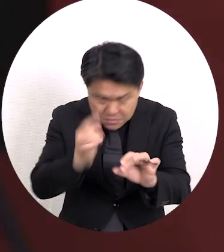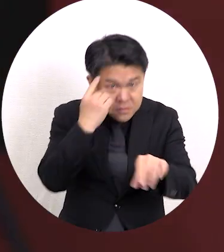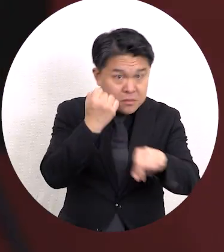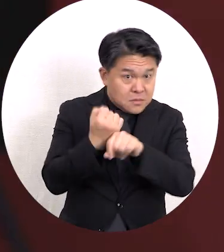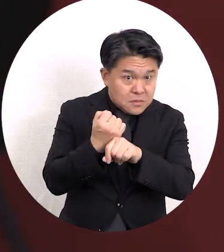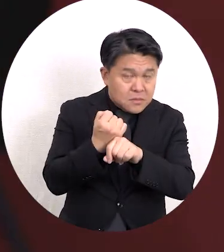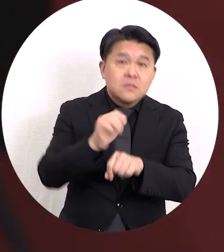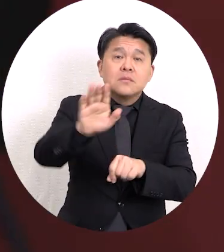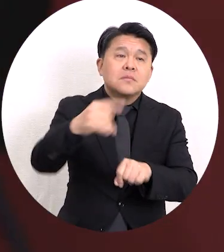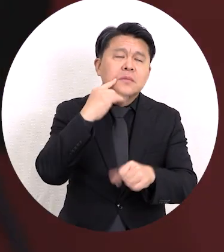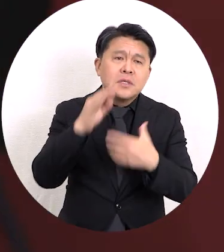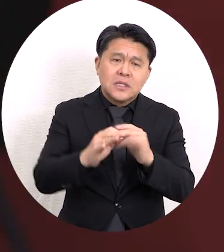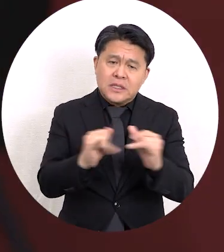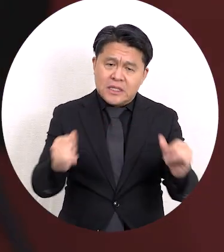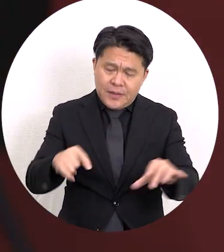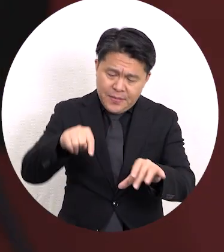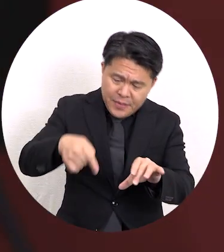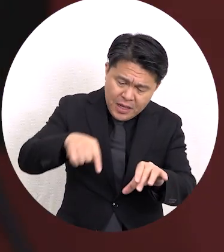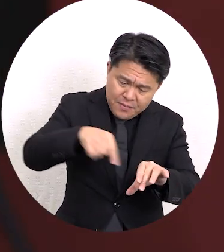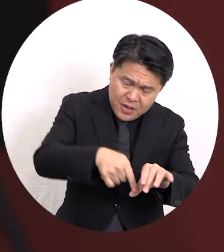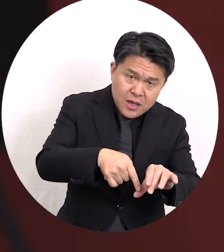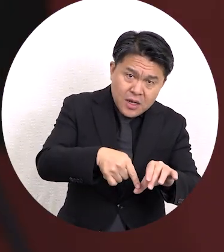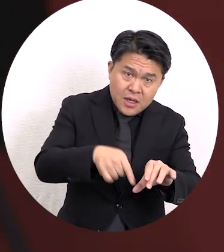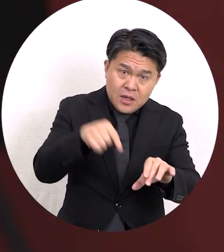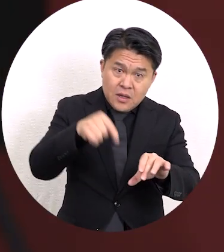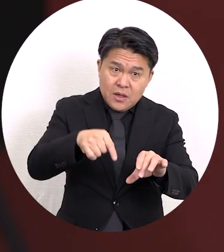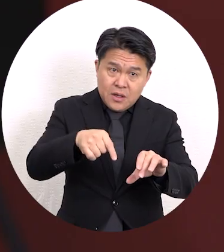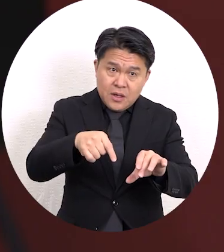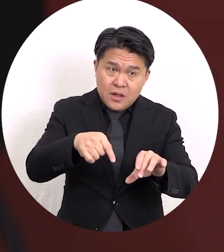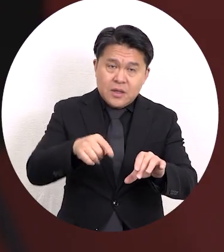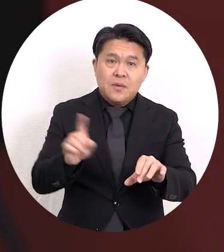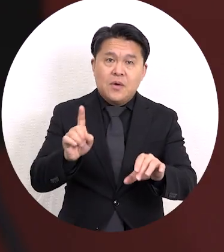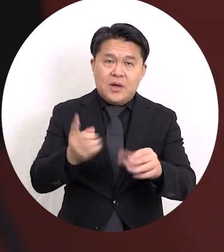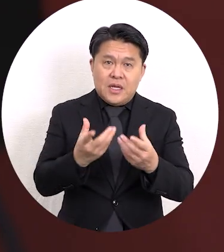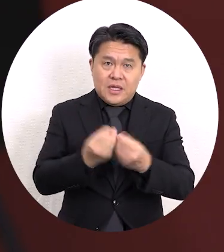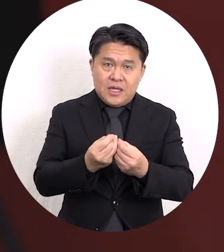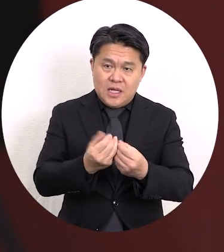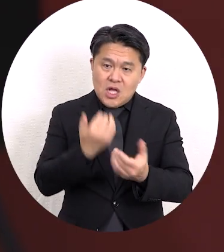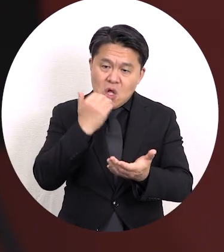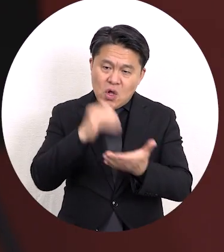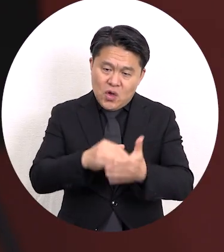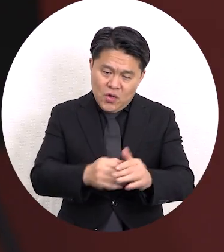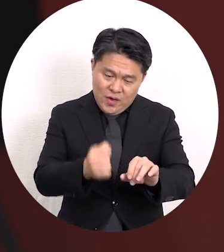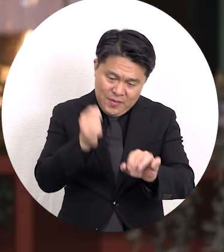they found that if a human had drilled the holes, there should be marks left by the tools,